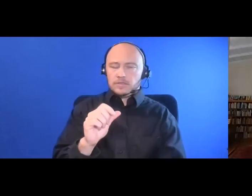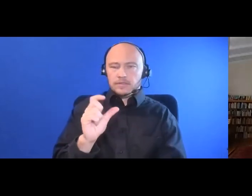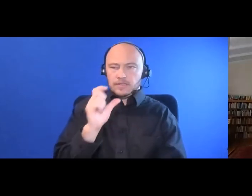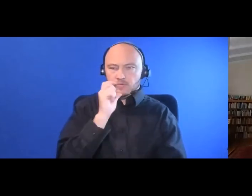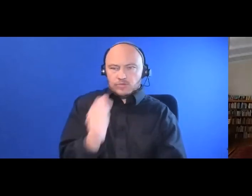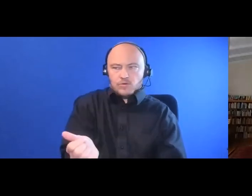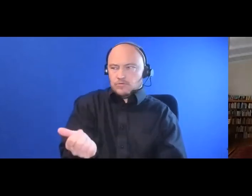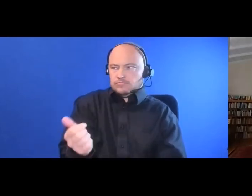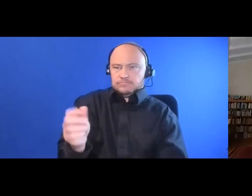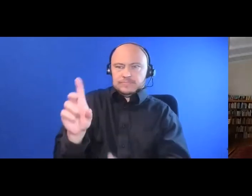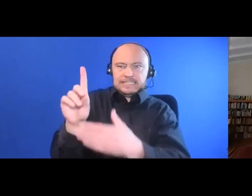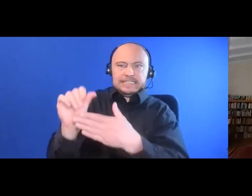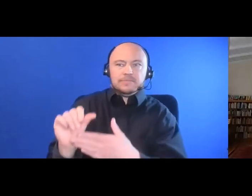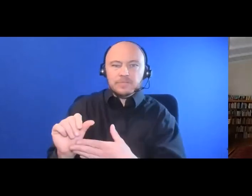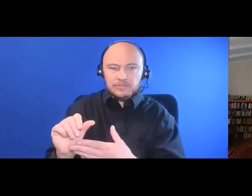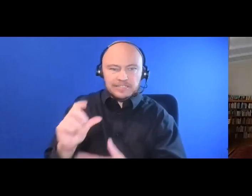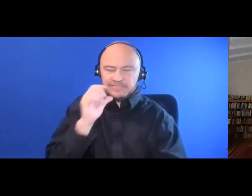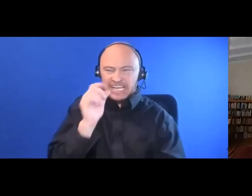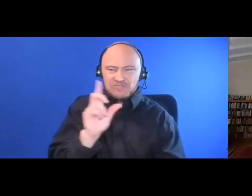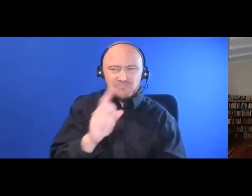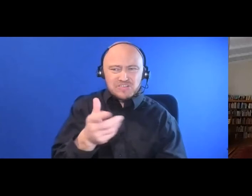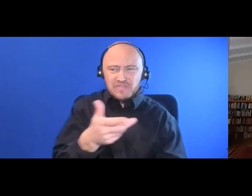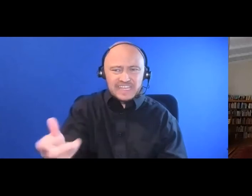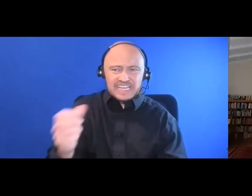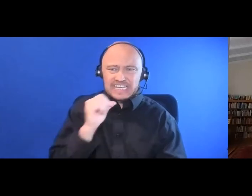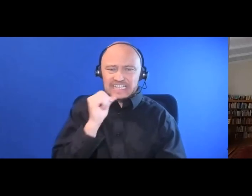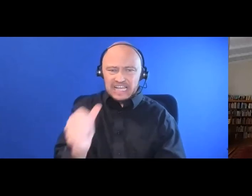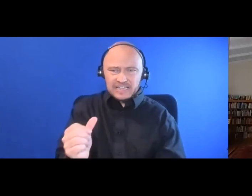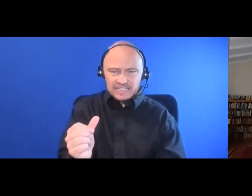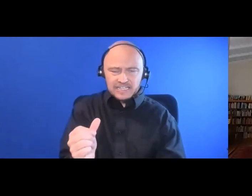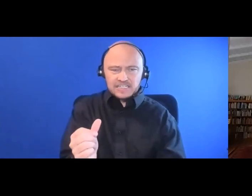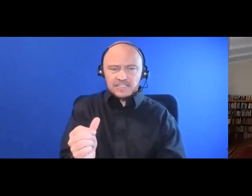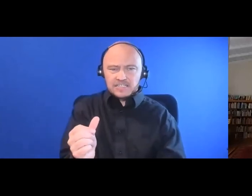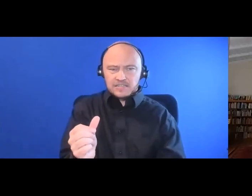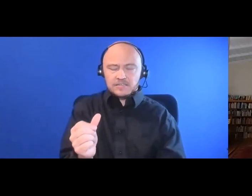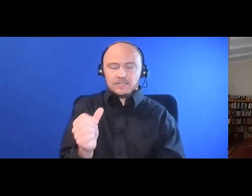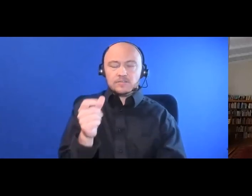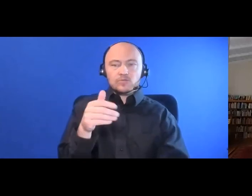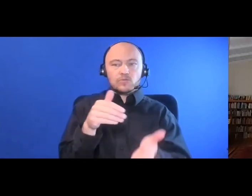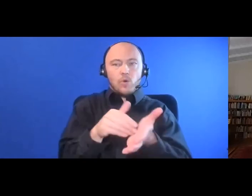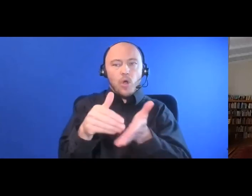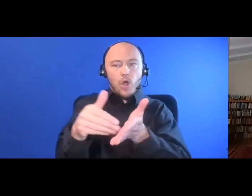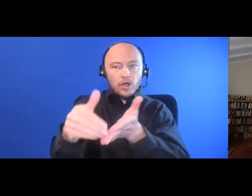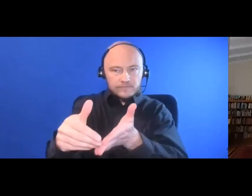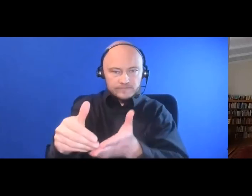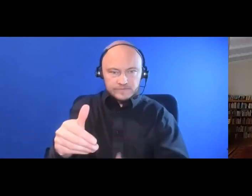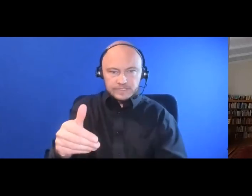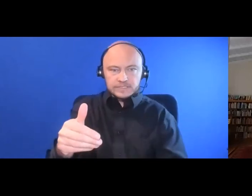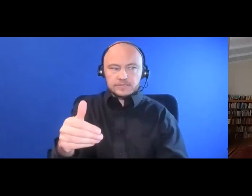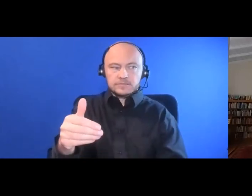It just didn't even exist. And it is often included as a prop in literature.